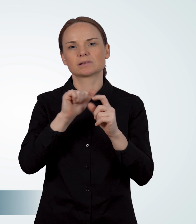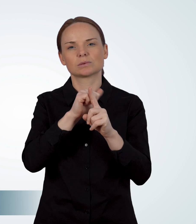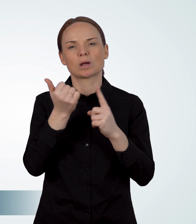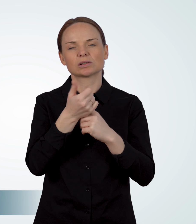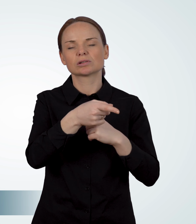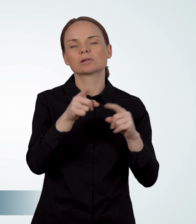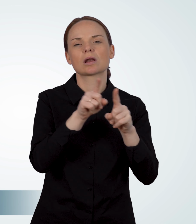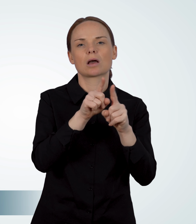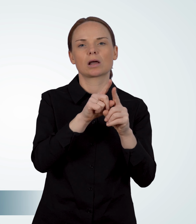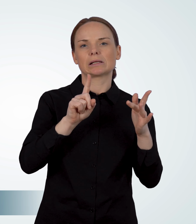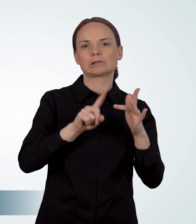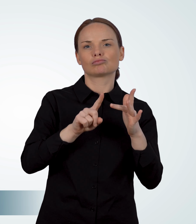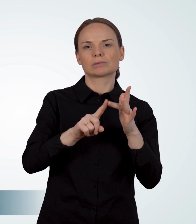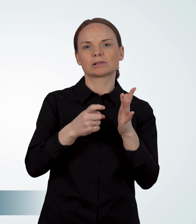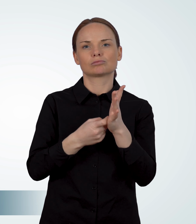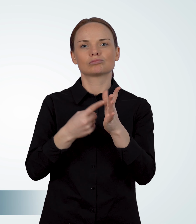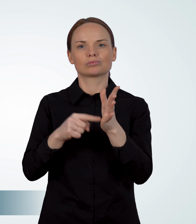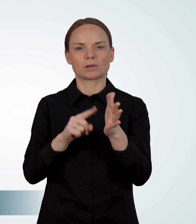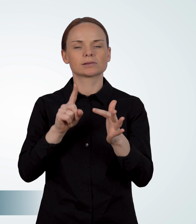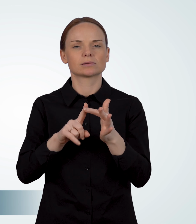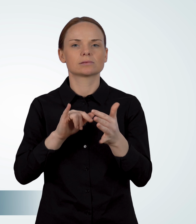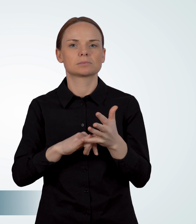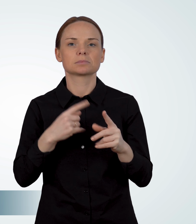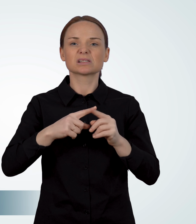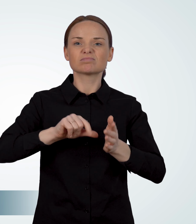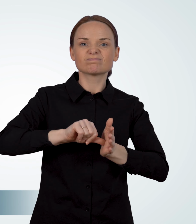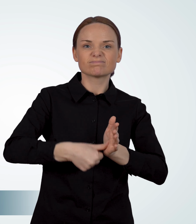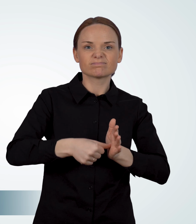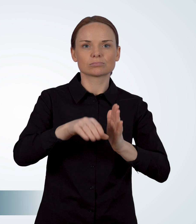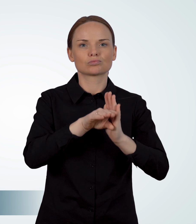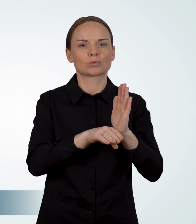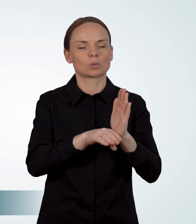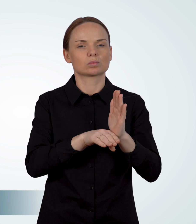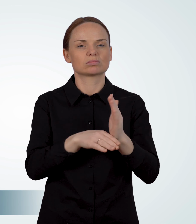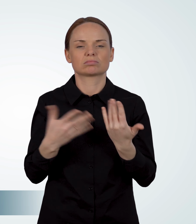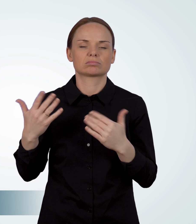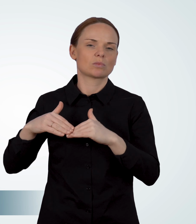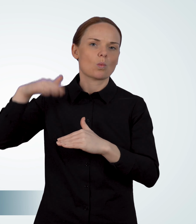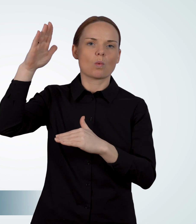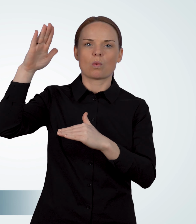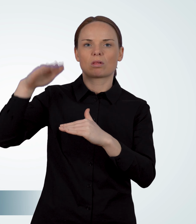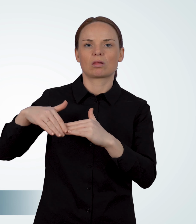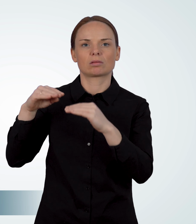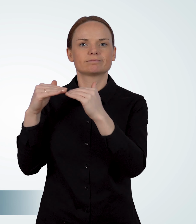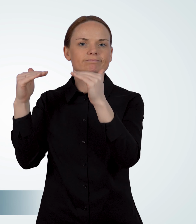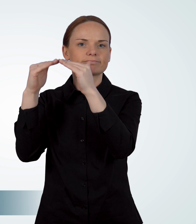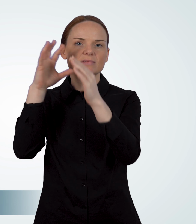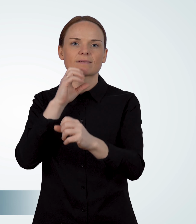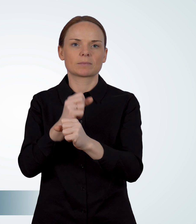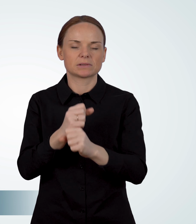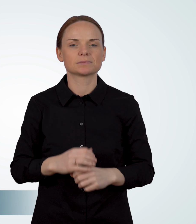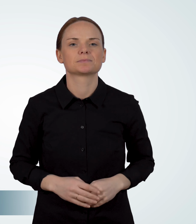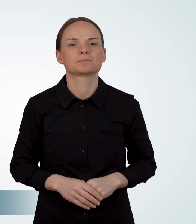conditions and regulation at all levels of government.